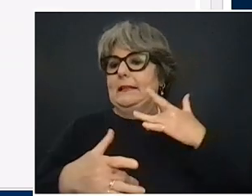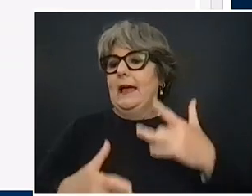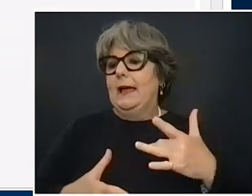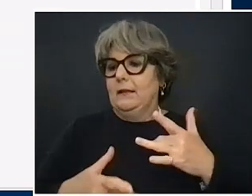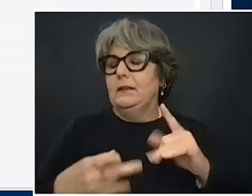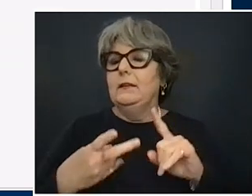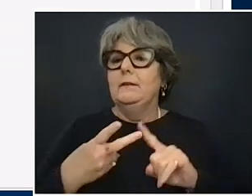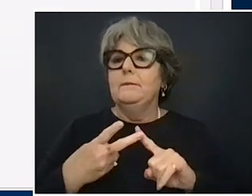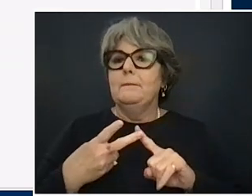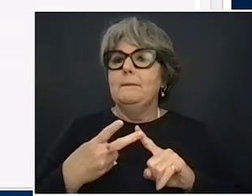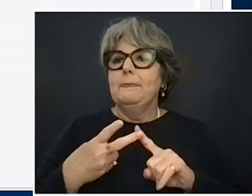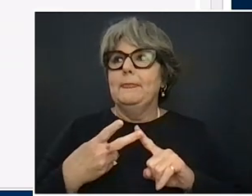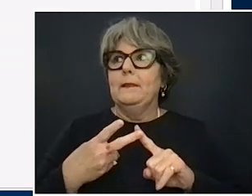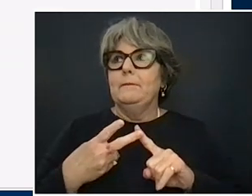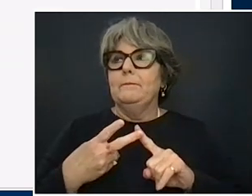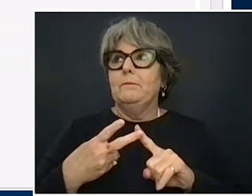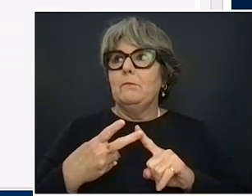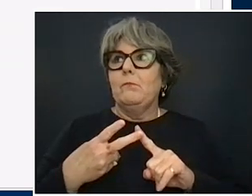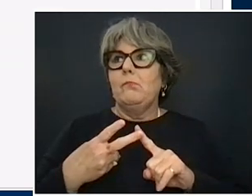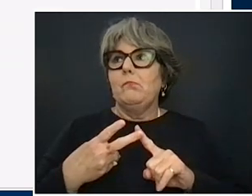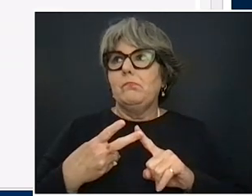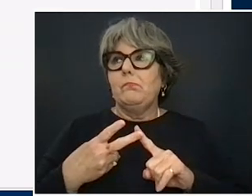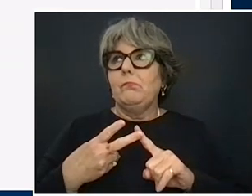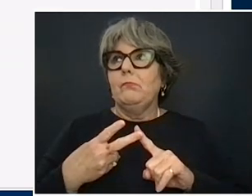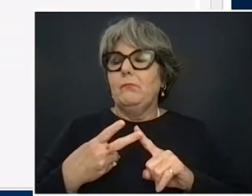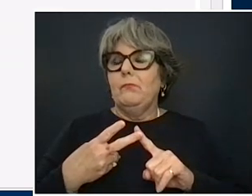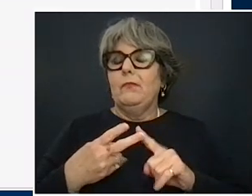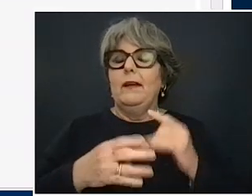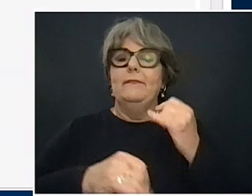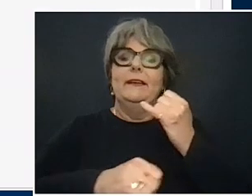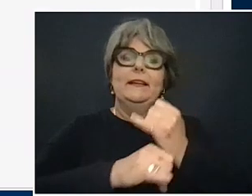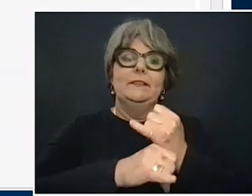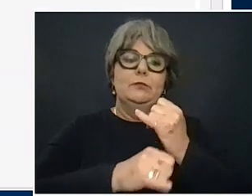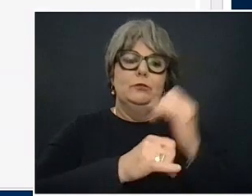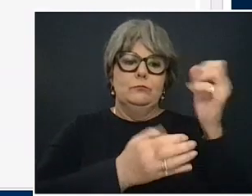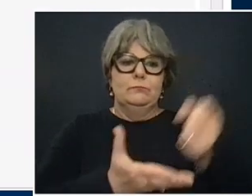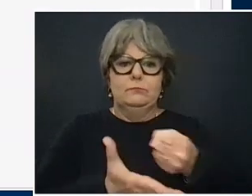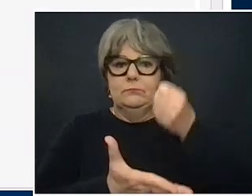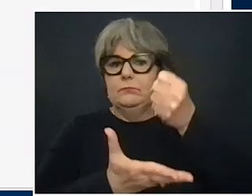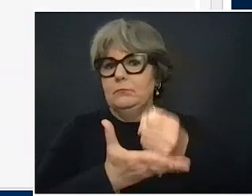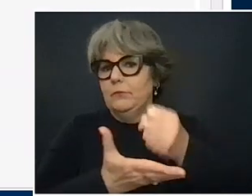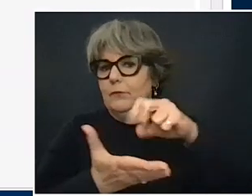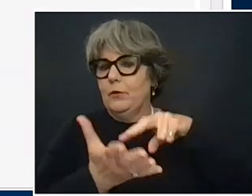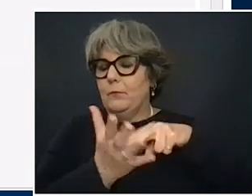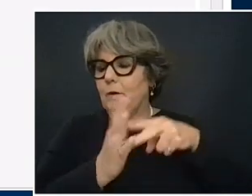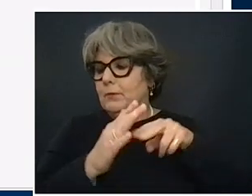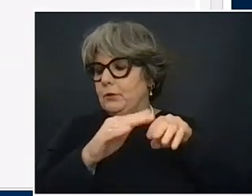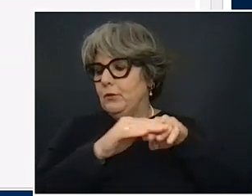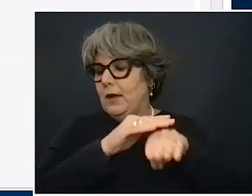criticality of institutional accreditation for purposes of access to Federal funds,